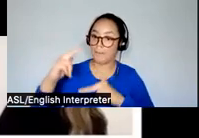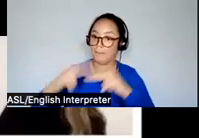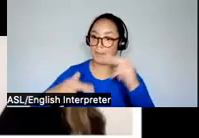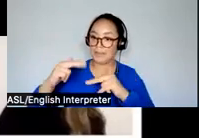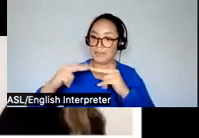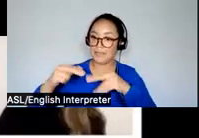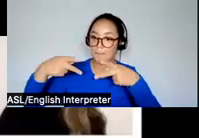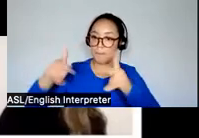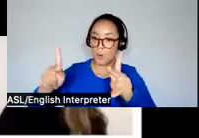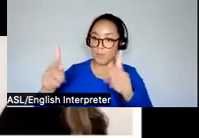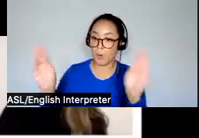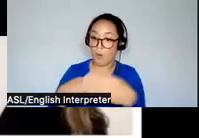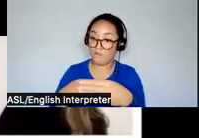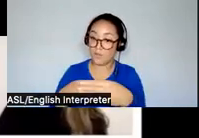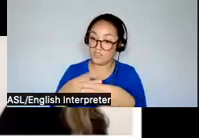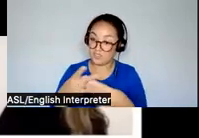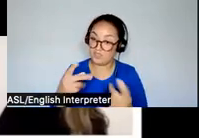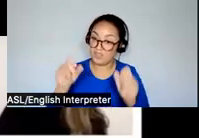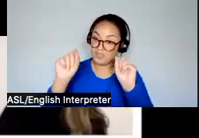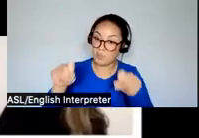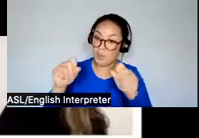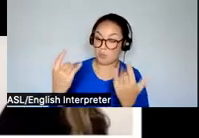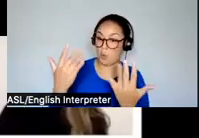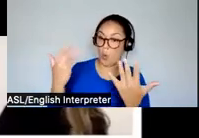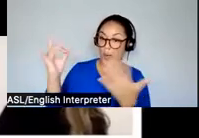weeks to have that approval.